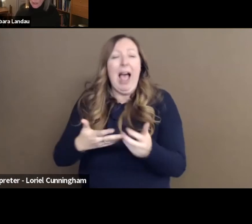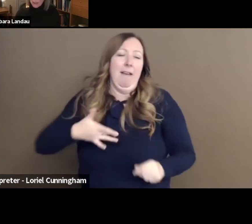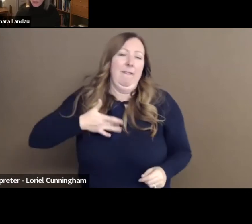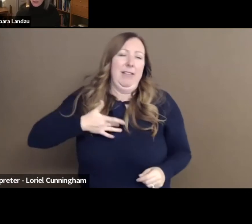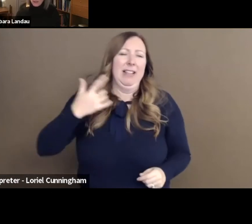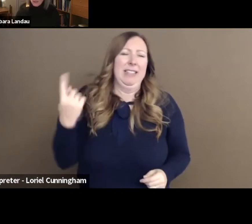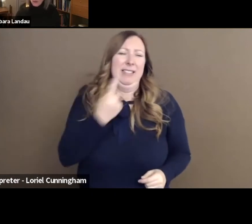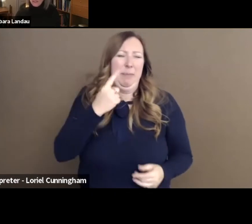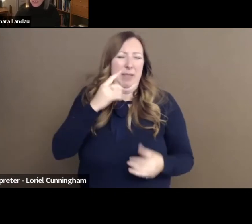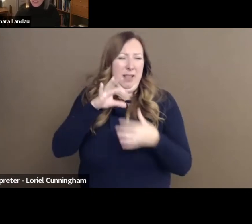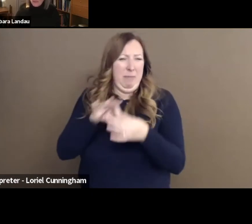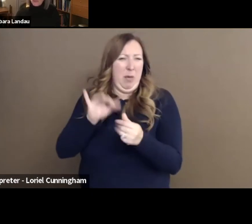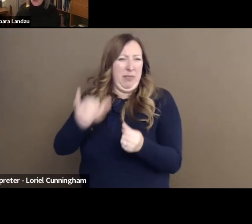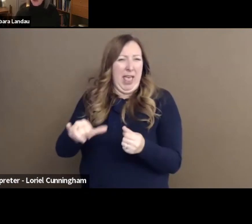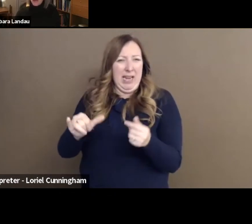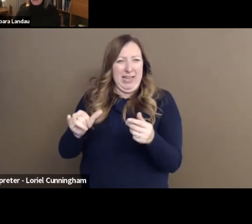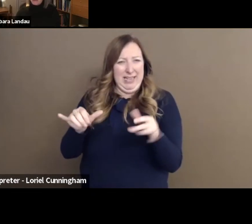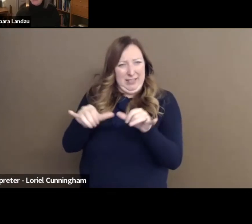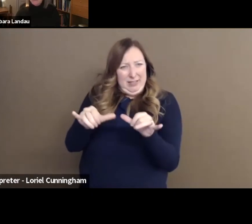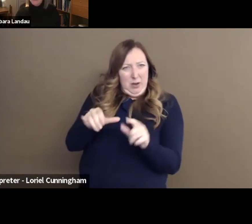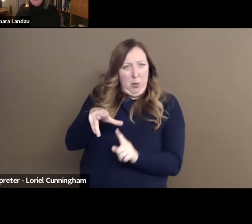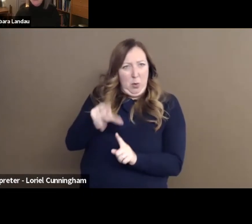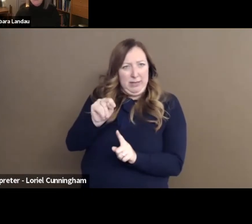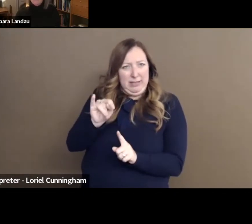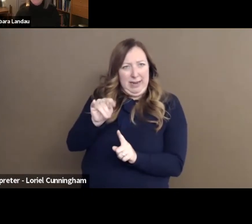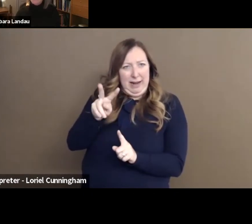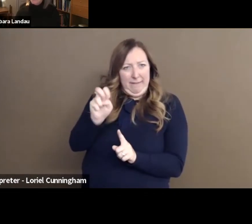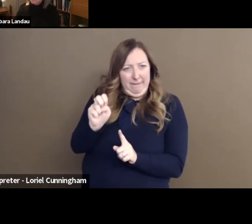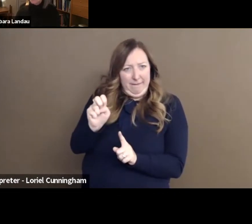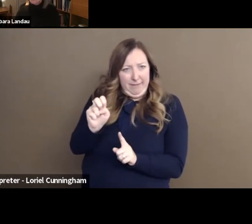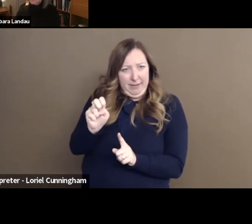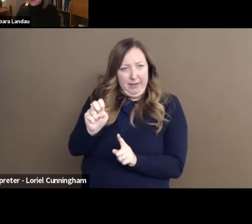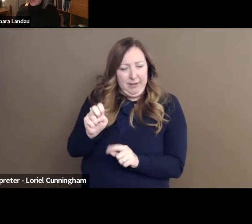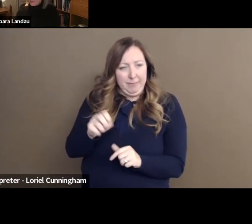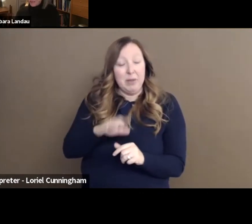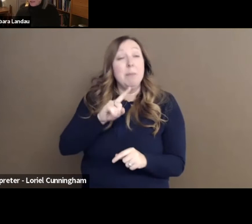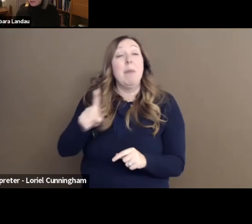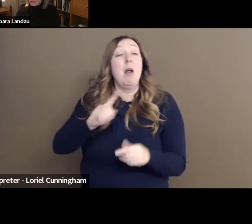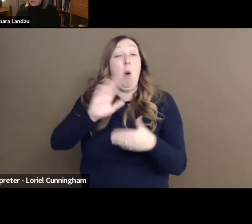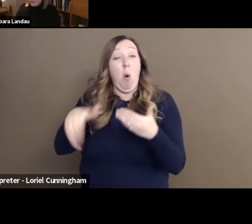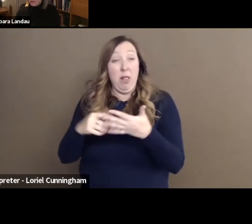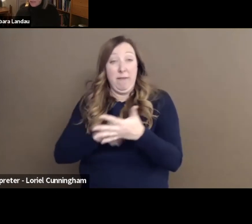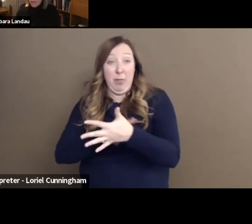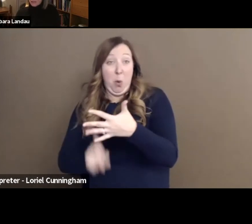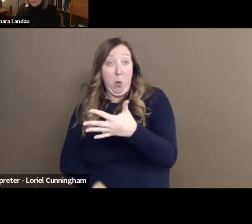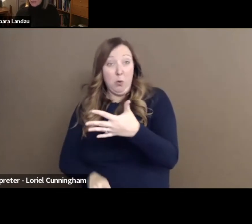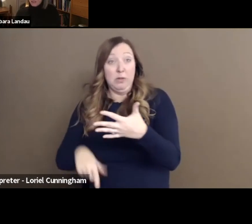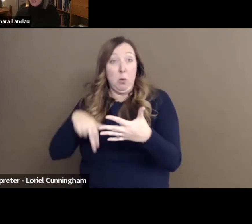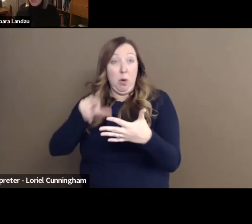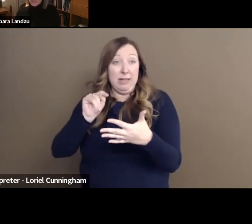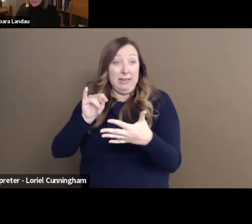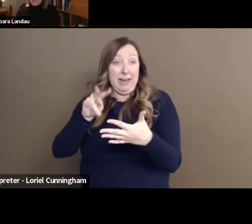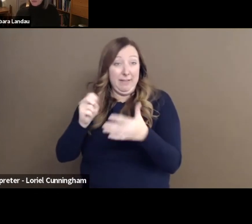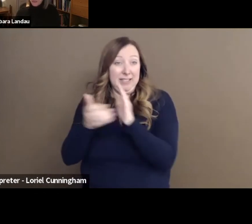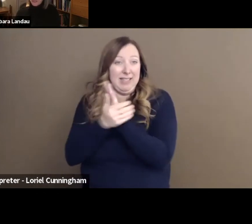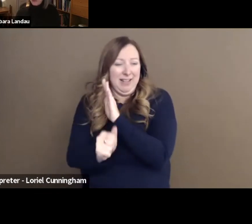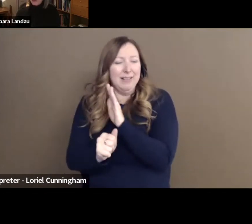things which tend to be parietal um parietal-based uh tasks